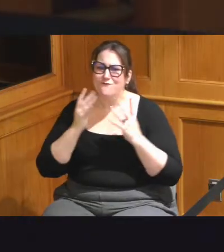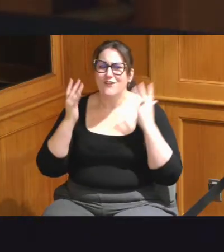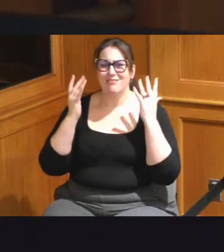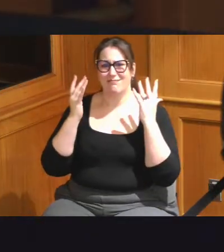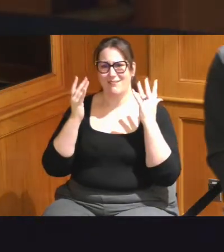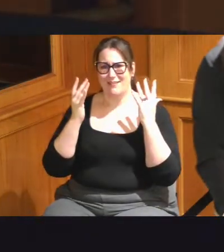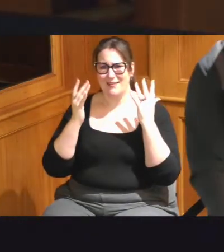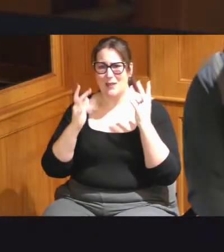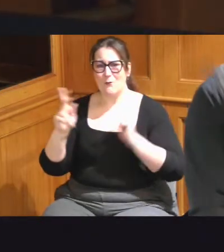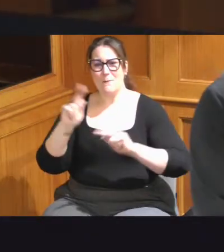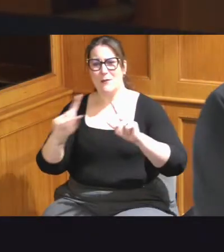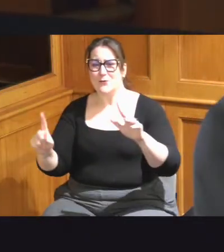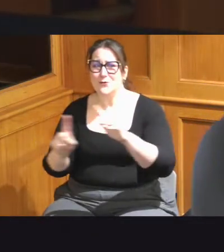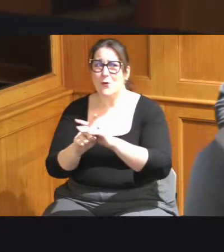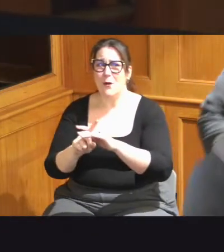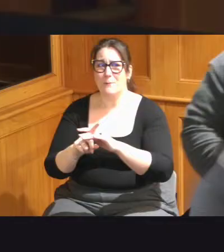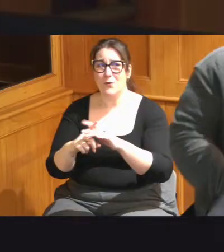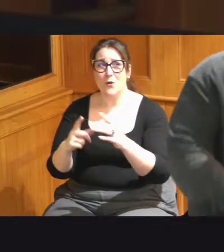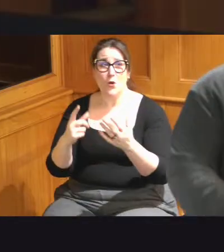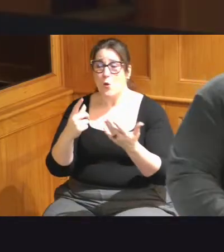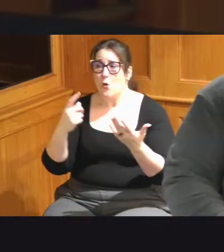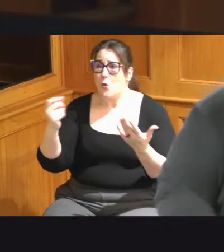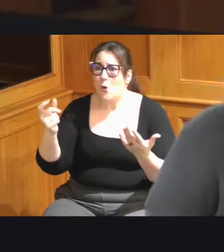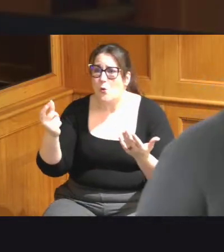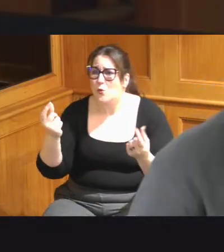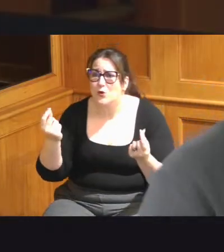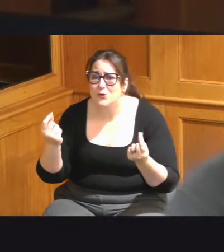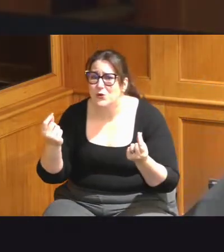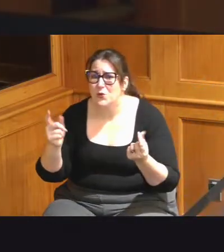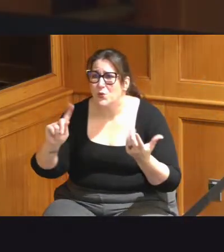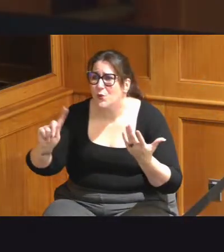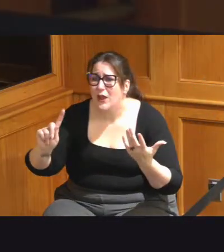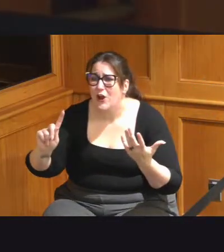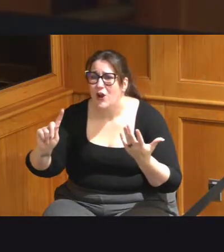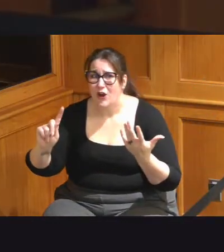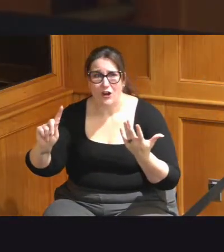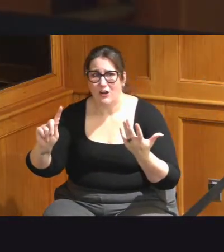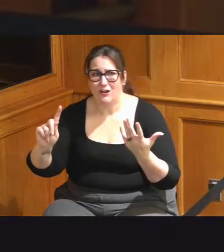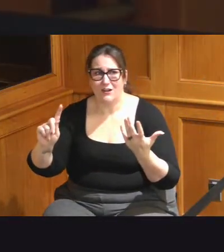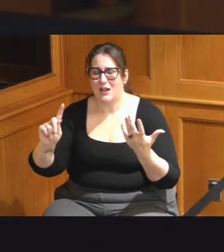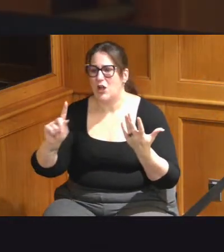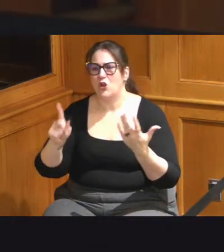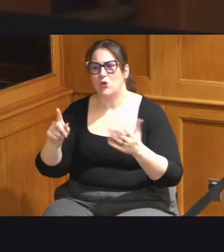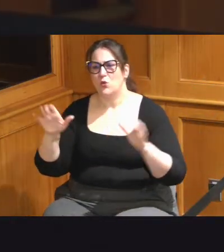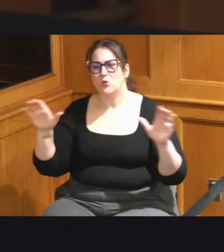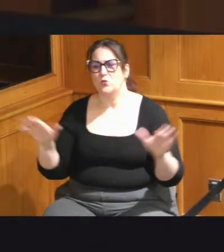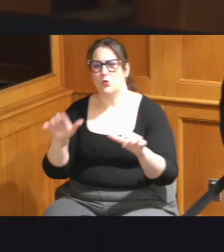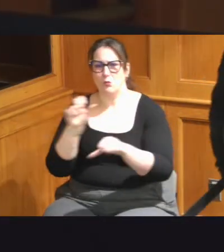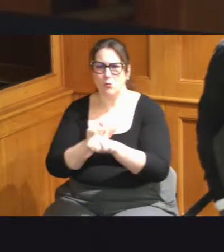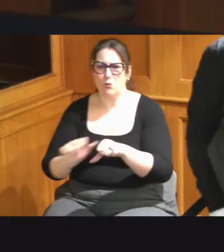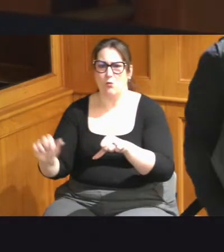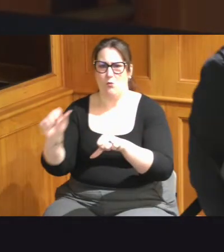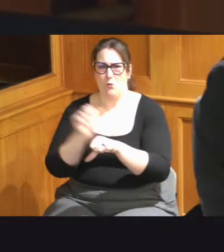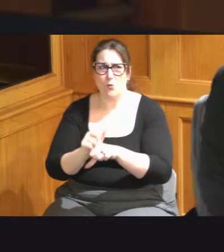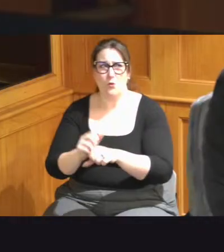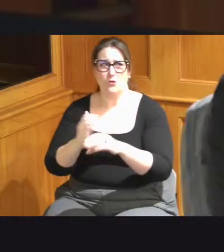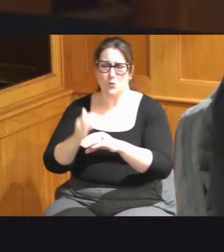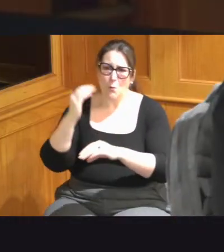where do I go? You give direction. You go beyond you go beyond your duties and you are a part of